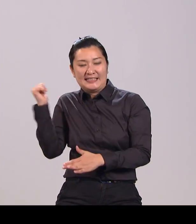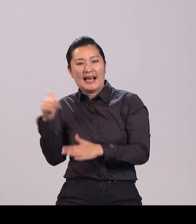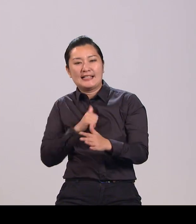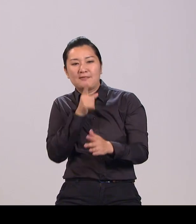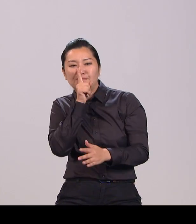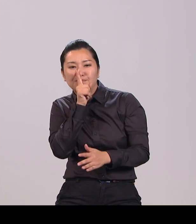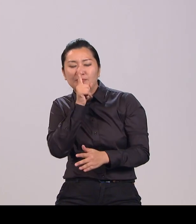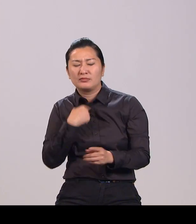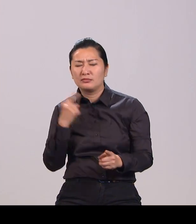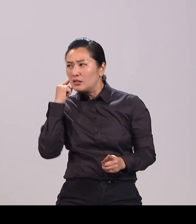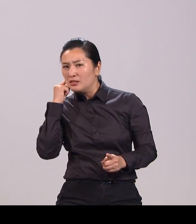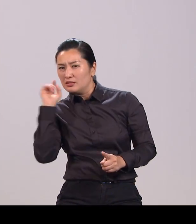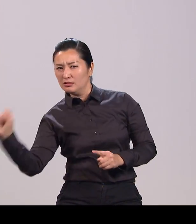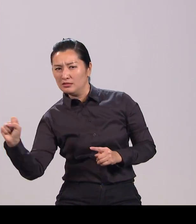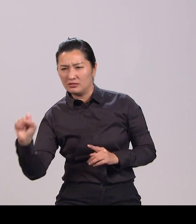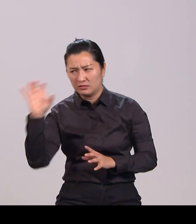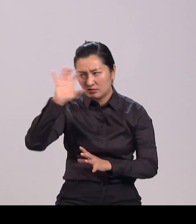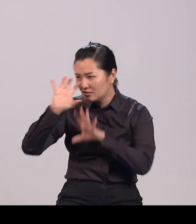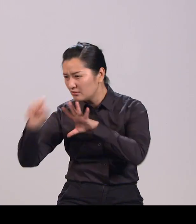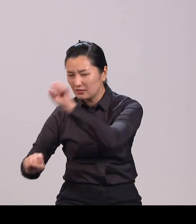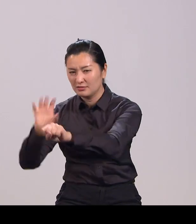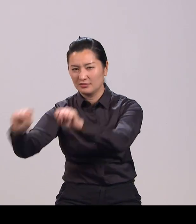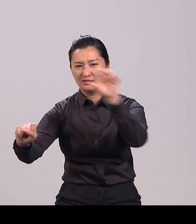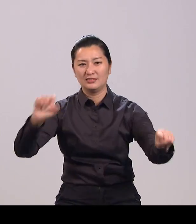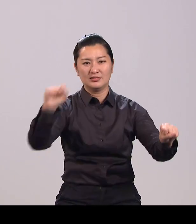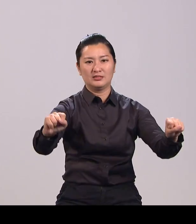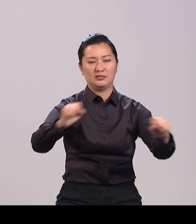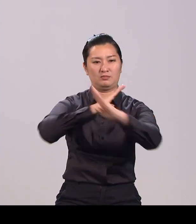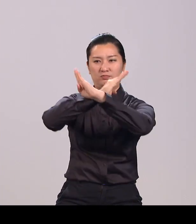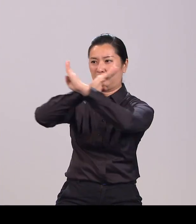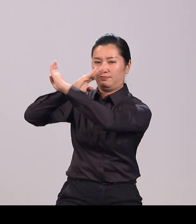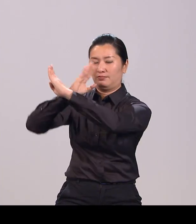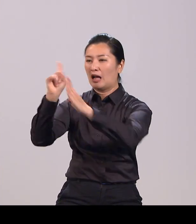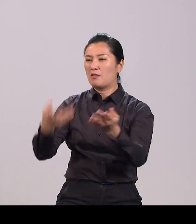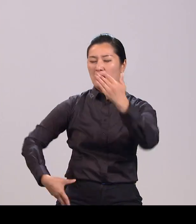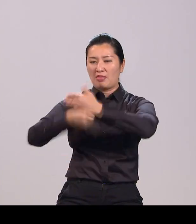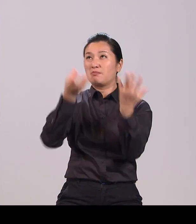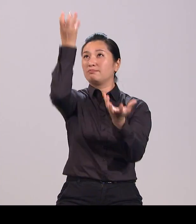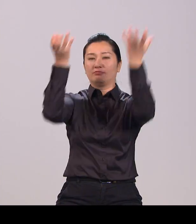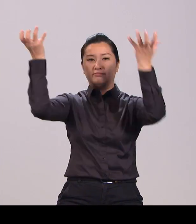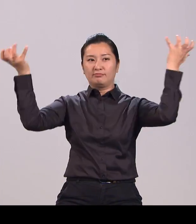We've taken precautions, stepped up patrols, and raised protection for major events, for prominent premises.